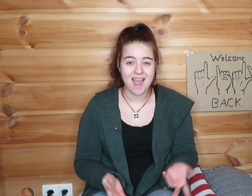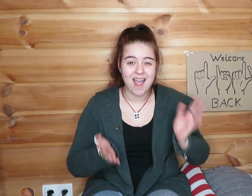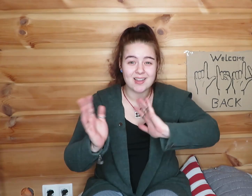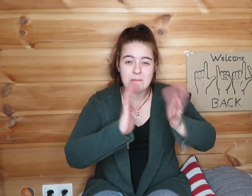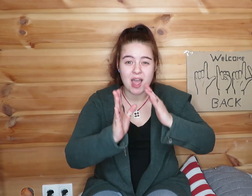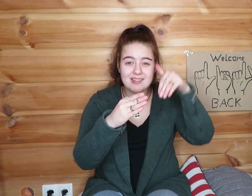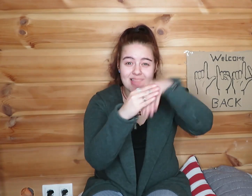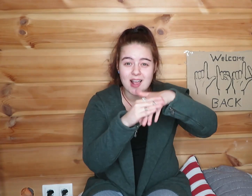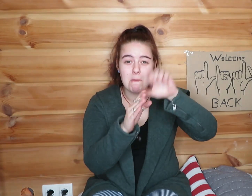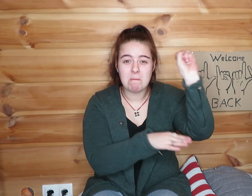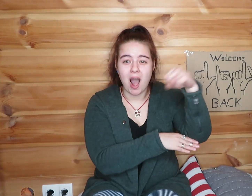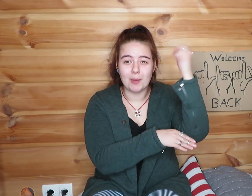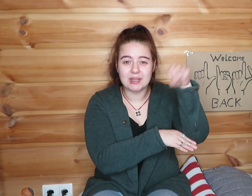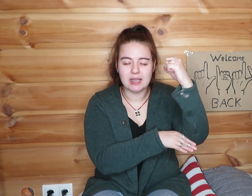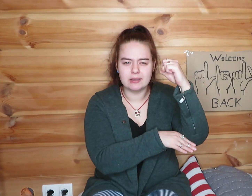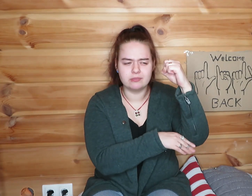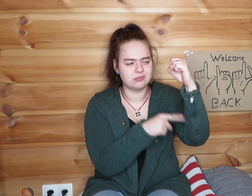Each sign is composed of components.